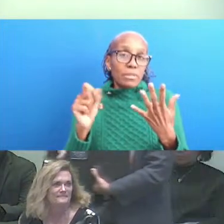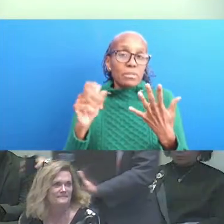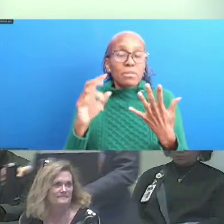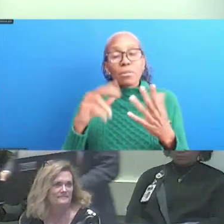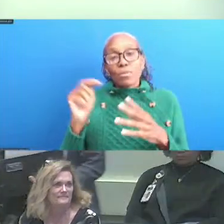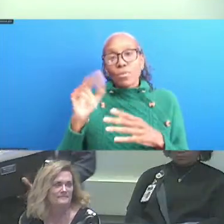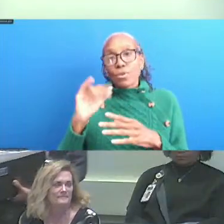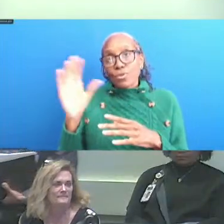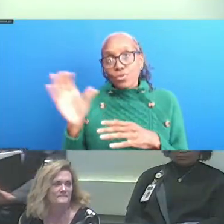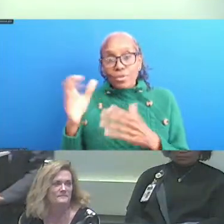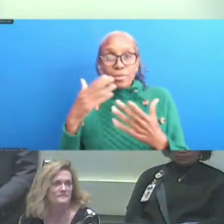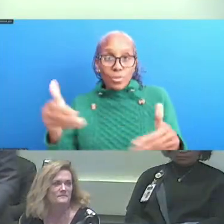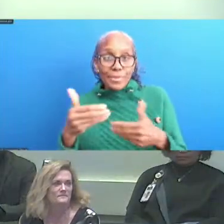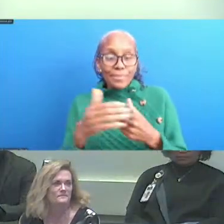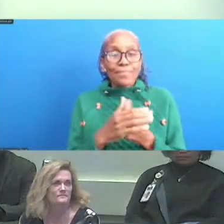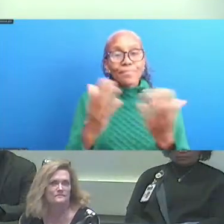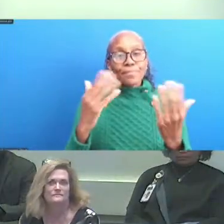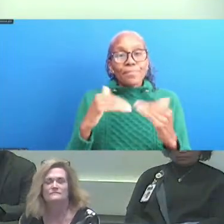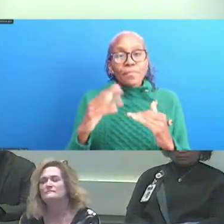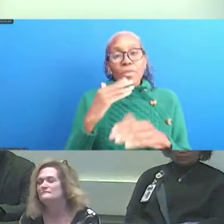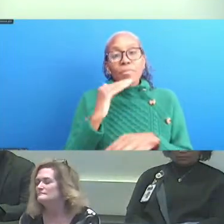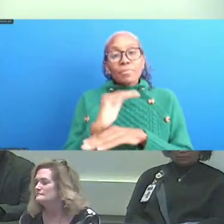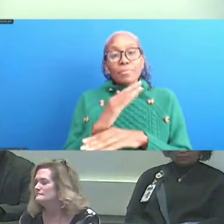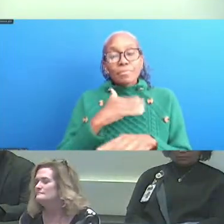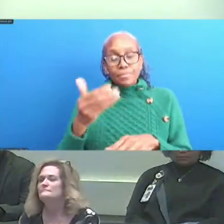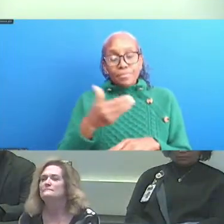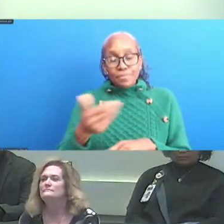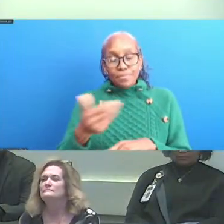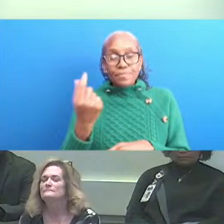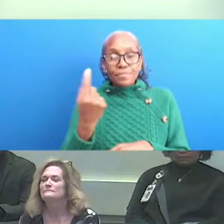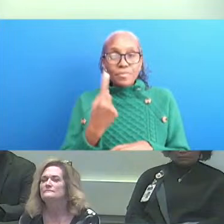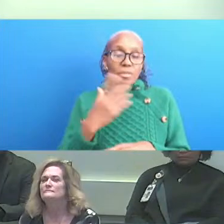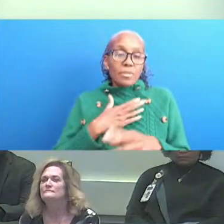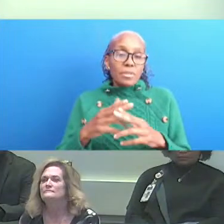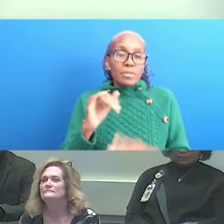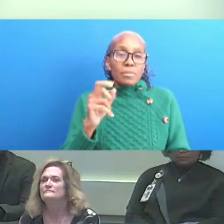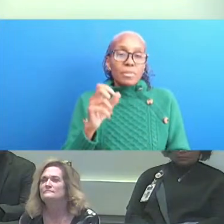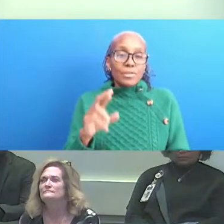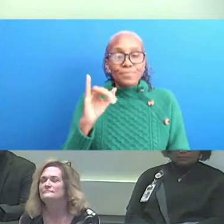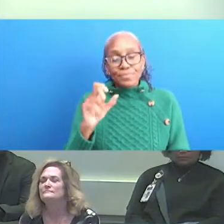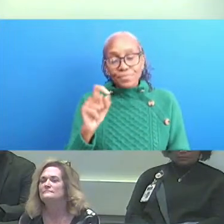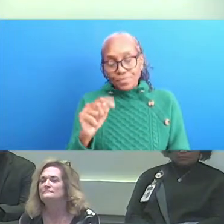IS NORTH MECKLENBURG HUNTERSVILLE DAVIDSON, CORNELIUS AND NORTH CHARLOTTE. WELCOME.